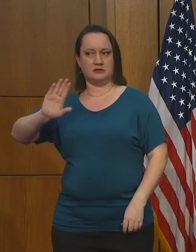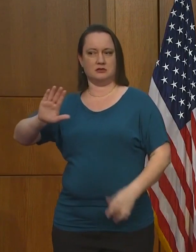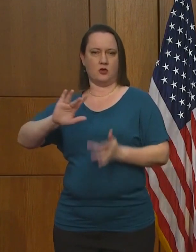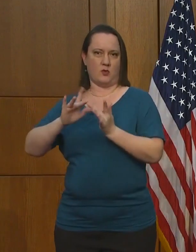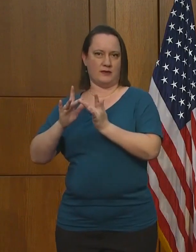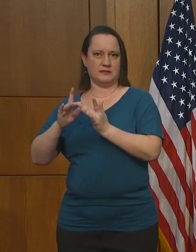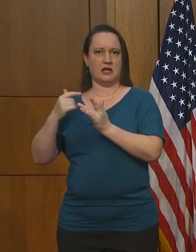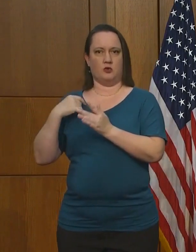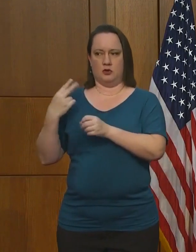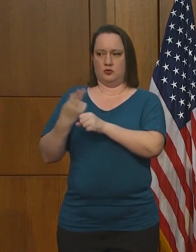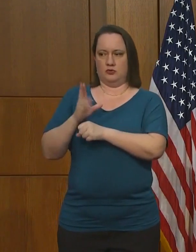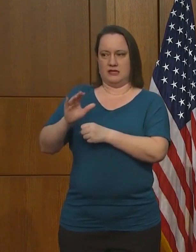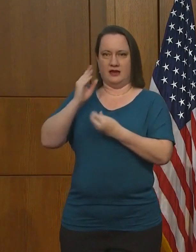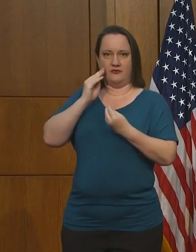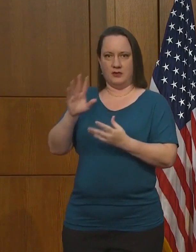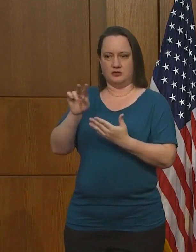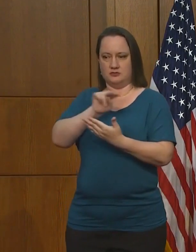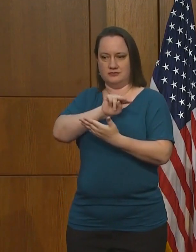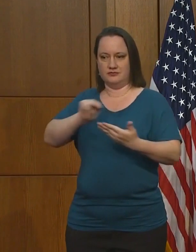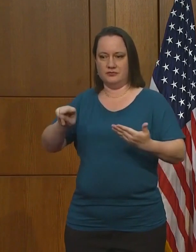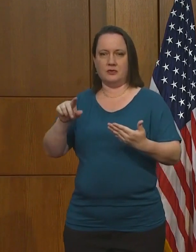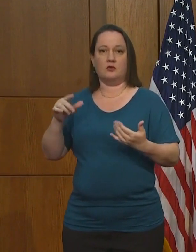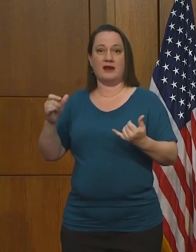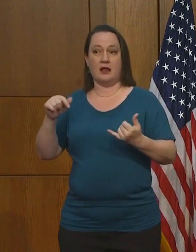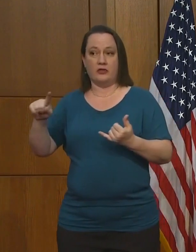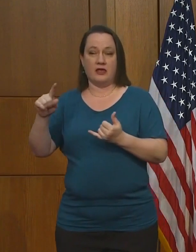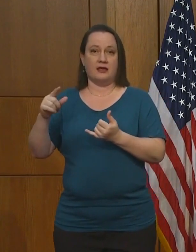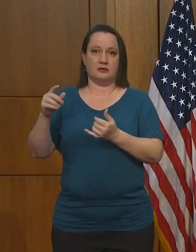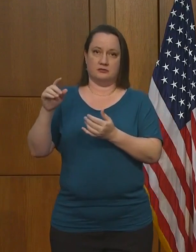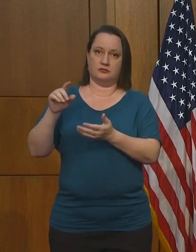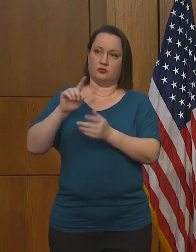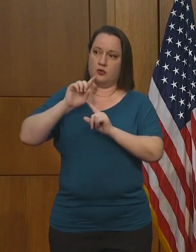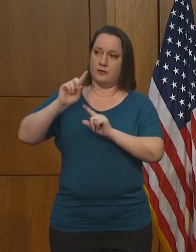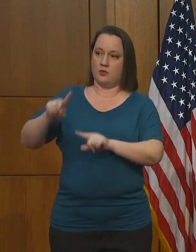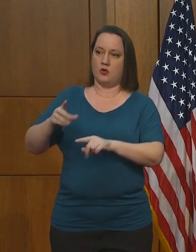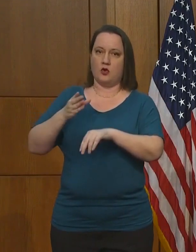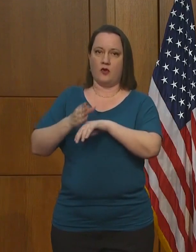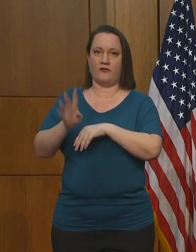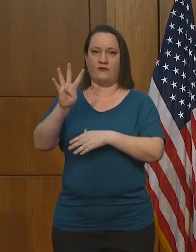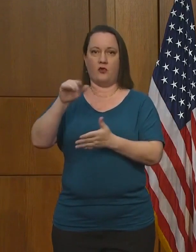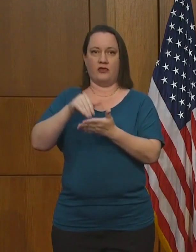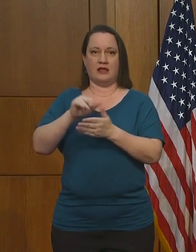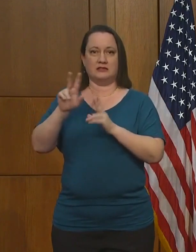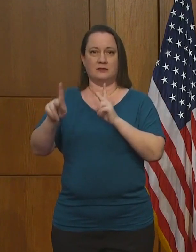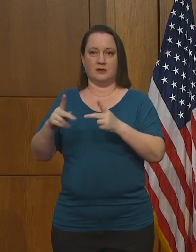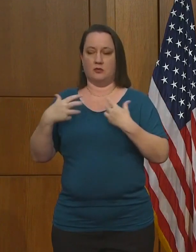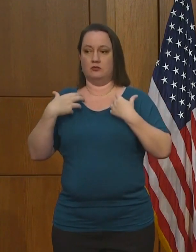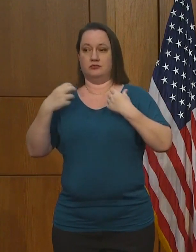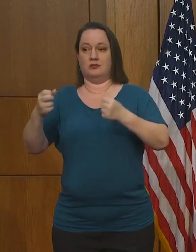VAJJ IS WEBSITE THAT WE- WE IMPORT THAT INFORMATION SO I THINK THEY HAVE OVER FOUR